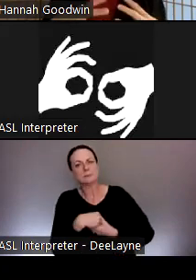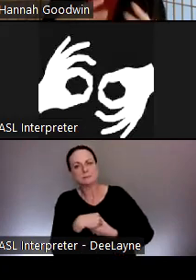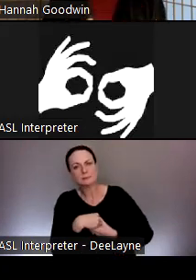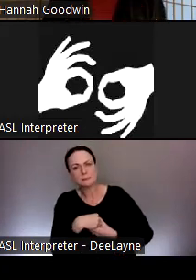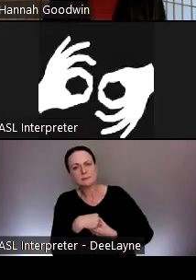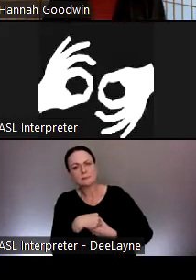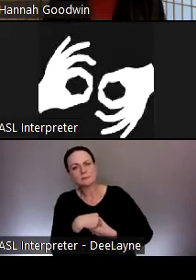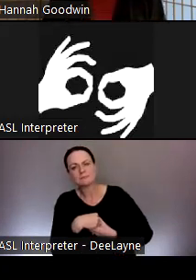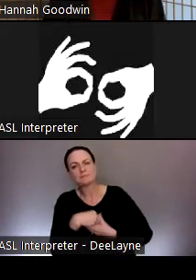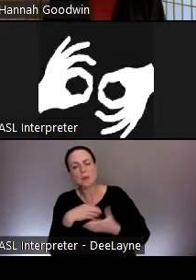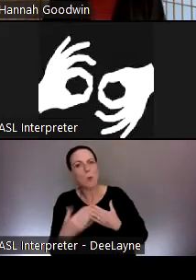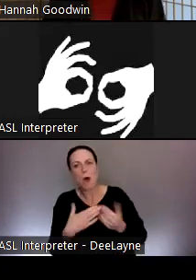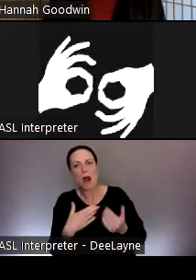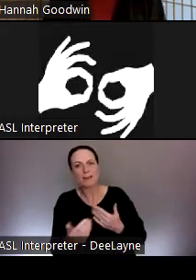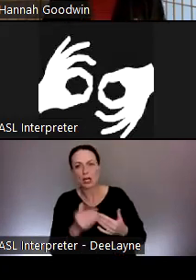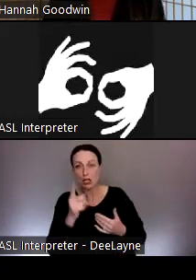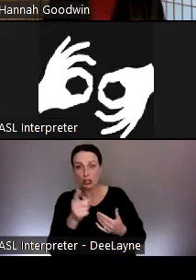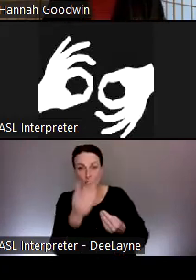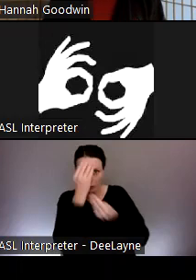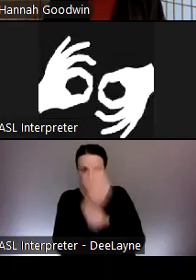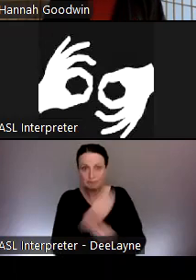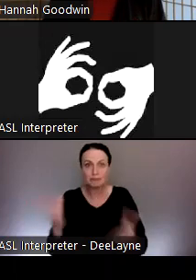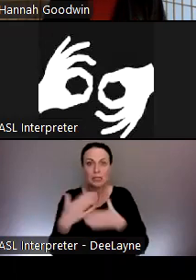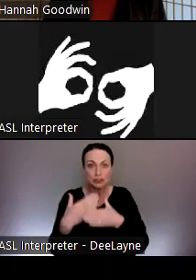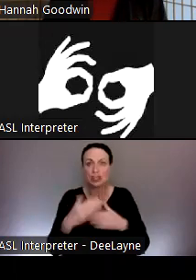take whatever it is that you're sharing or teaching